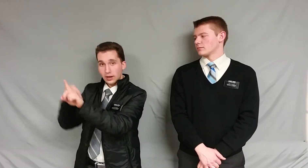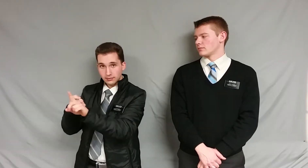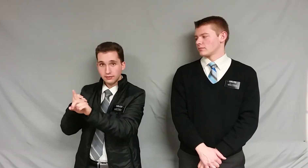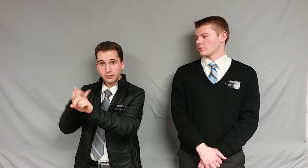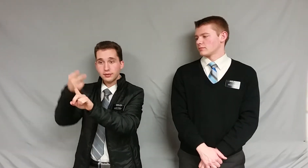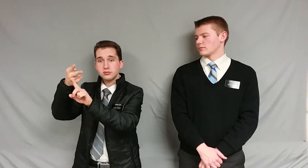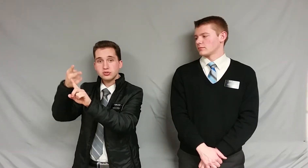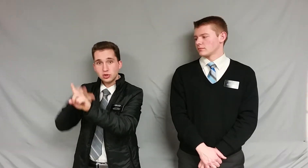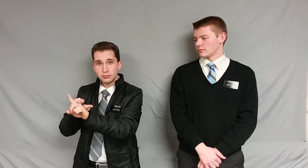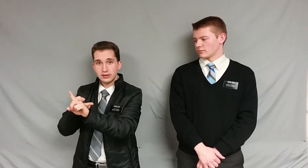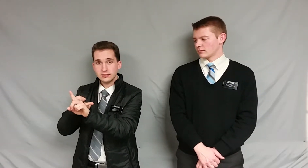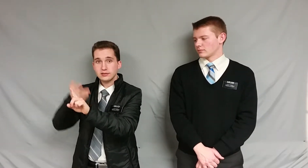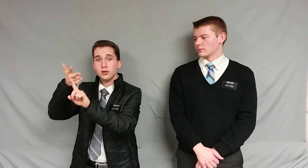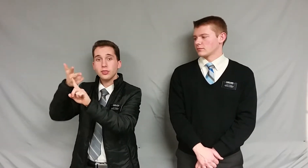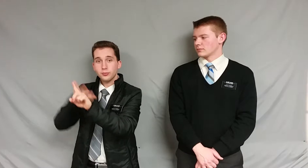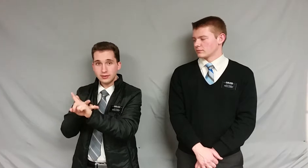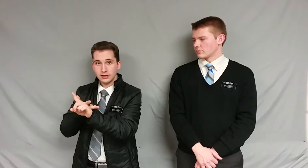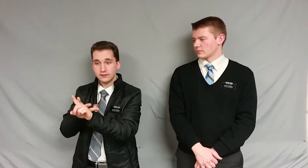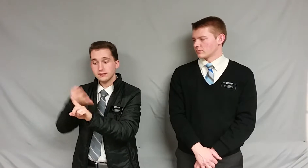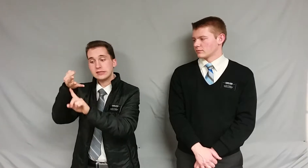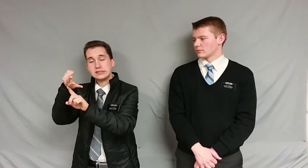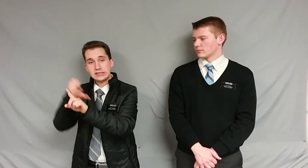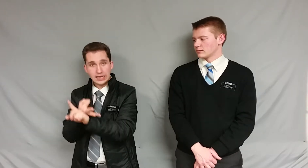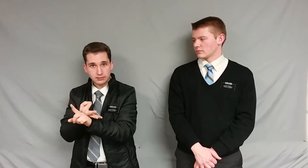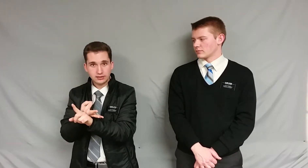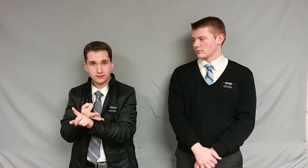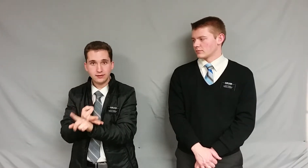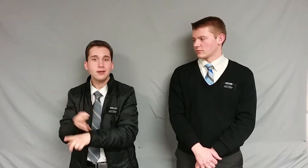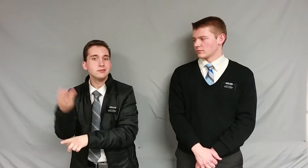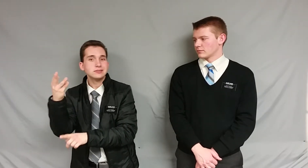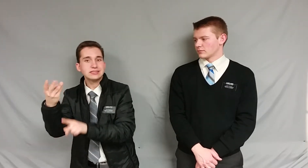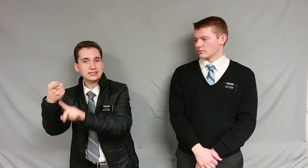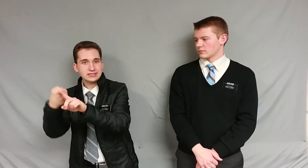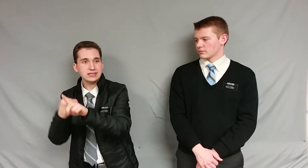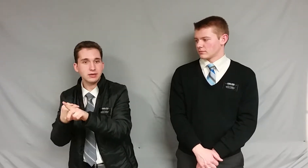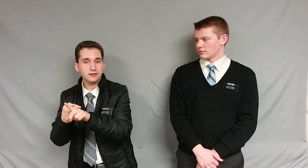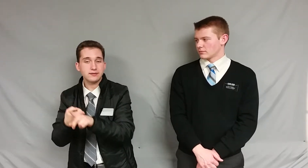ONE-MONTH, TWO-MONTHS, THREE-MONTHS, NINE-MONTHS, SIXTEEN MONTHS